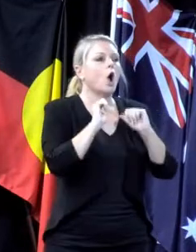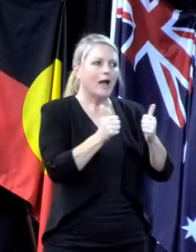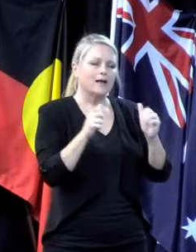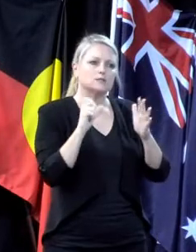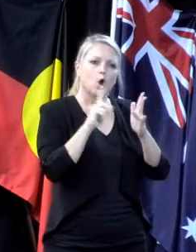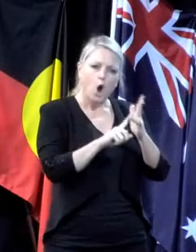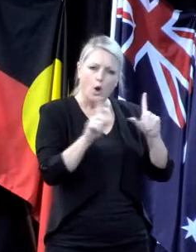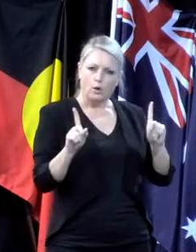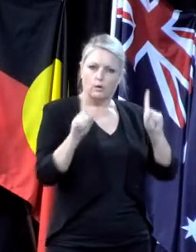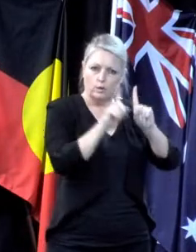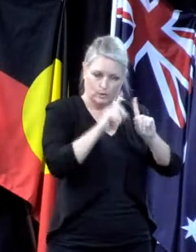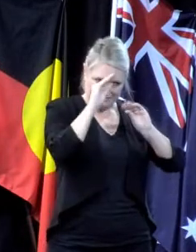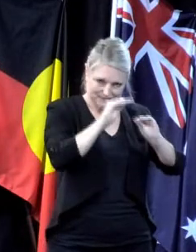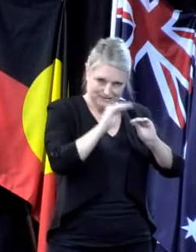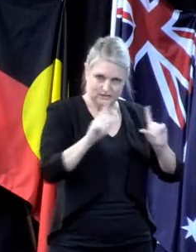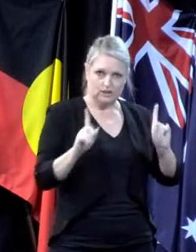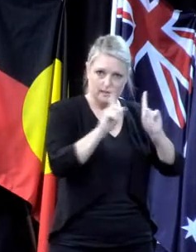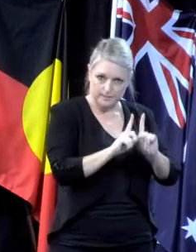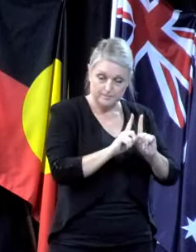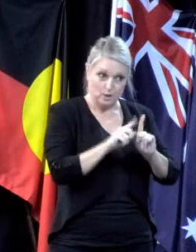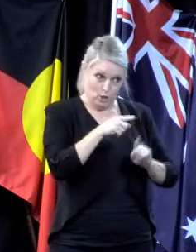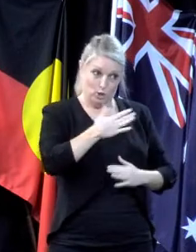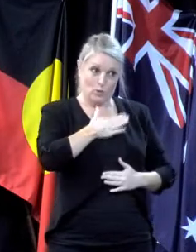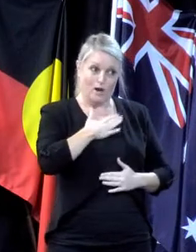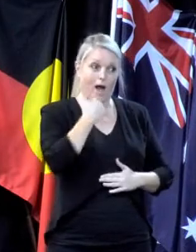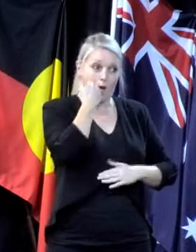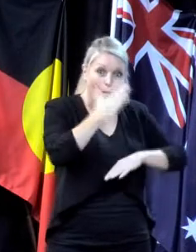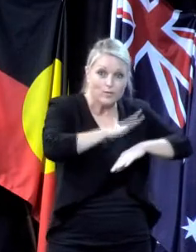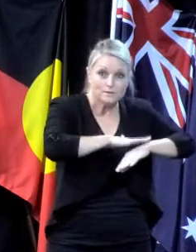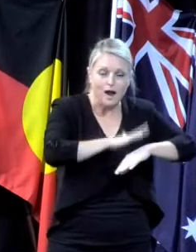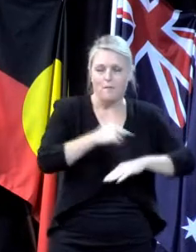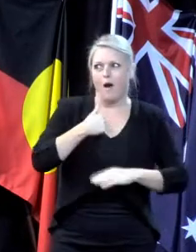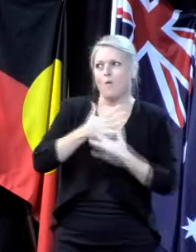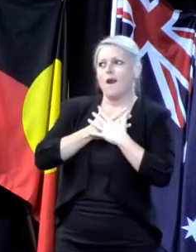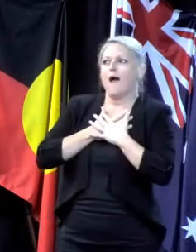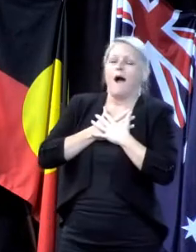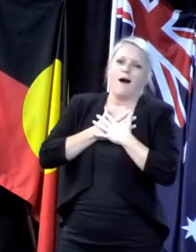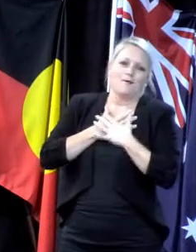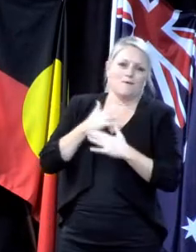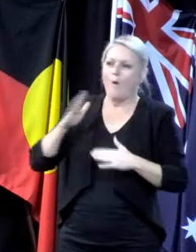Well, would you like to have co-teaching all the time? Yeah. DR MELLIFONT: OK Right across the board. Yeah, that would be great.